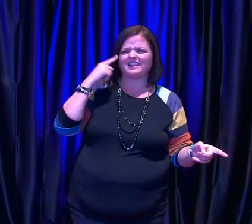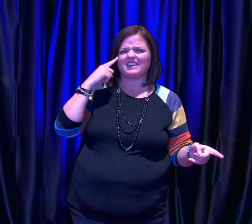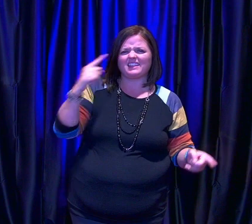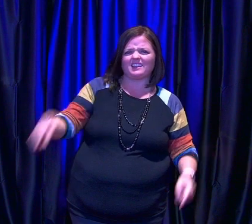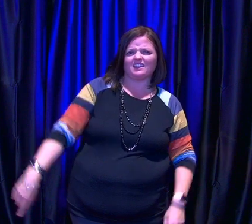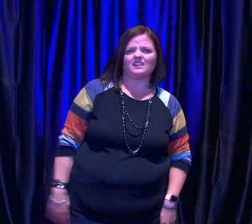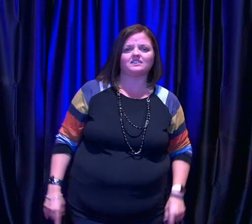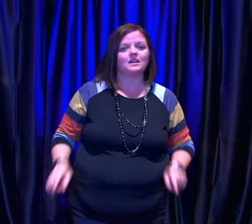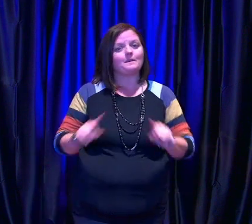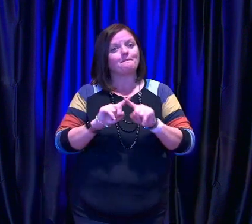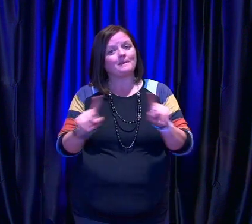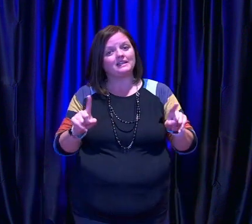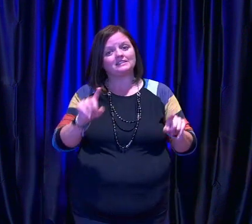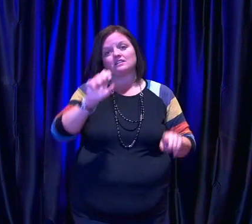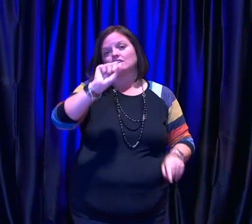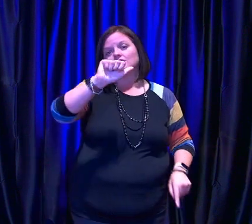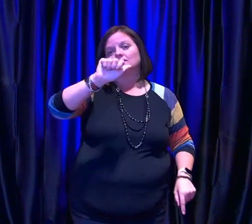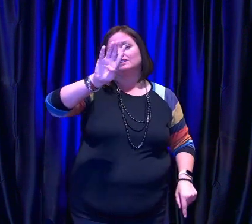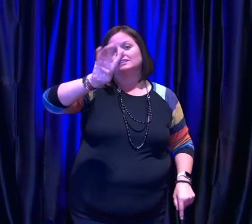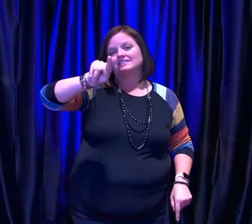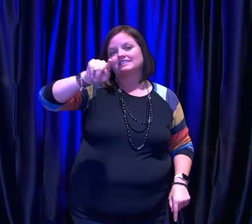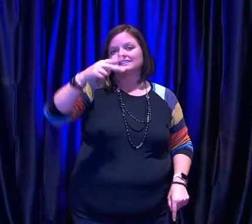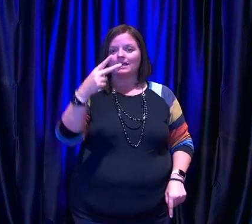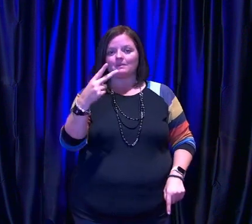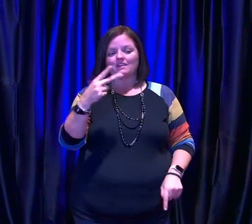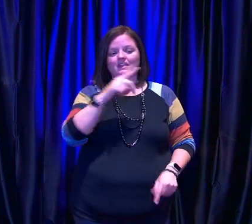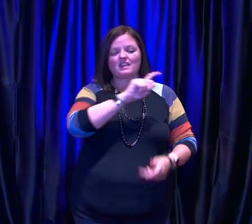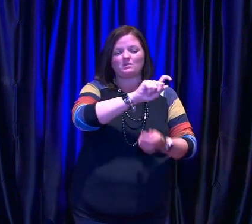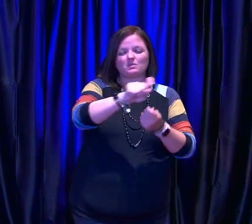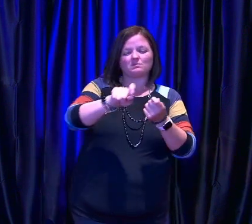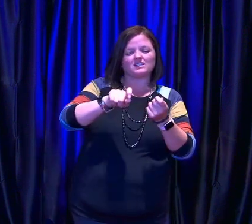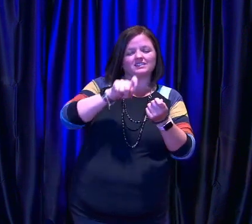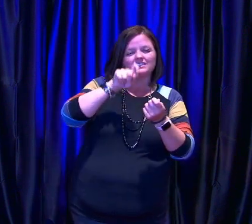but on the sabbath they were particularly irritated